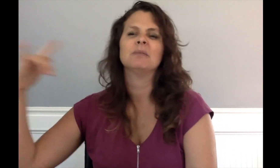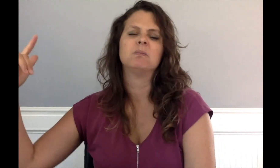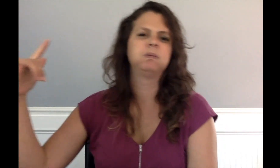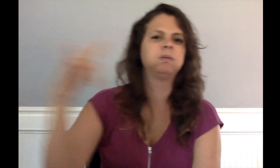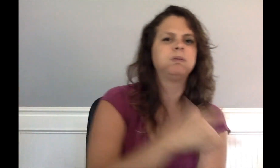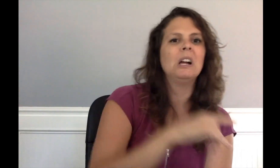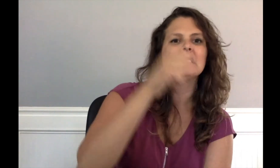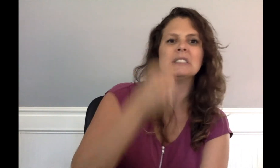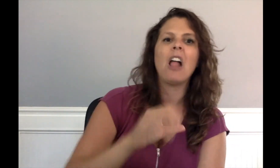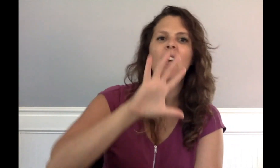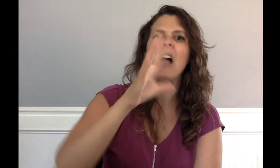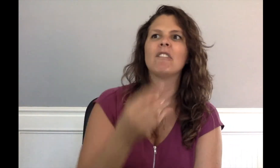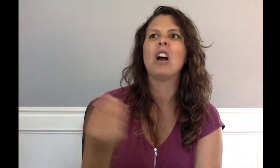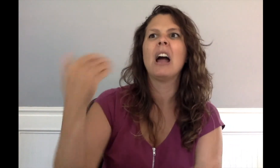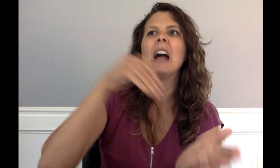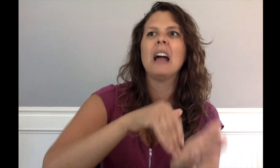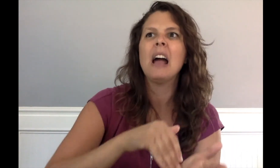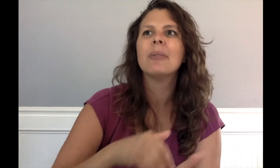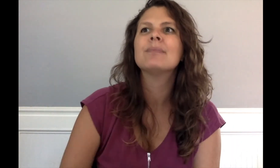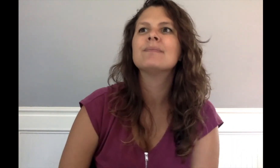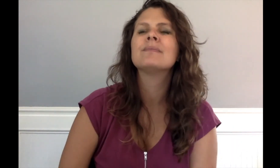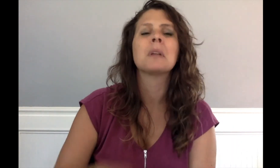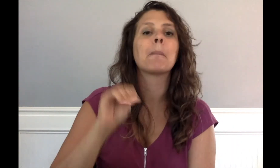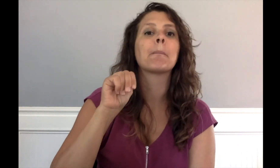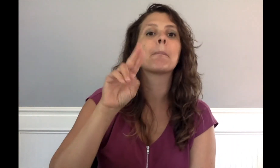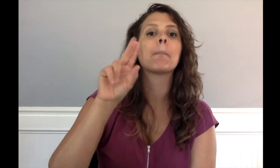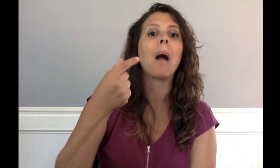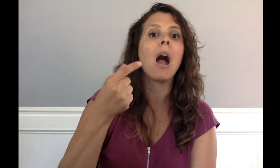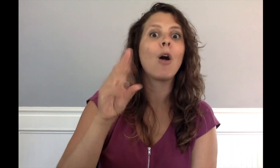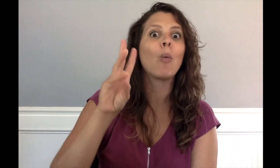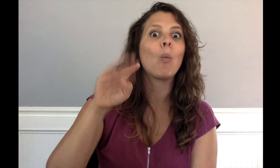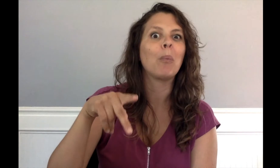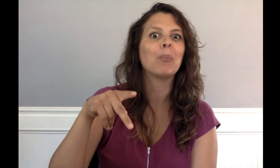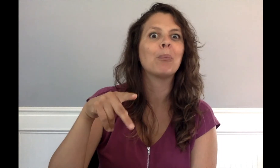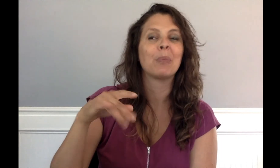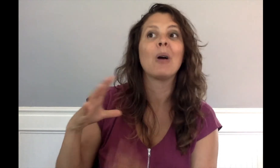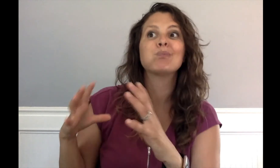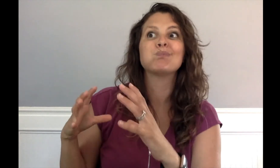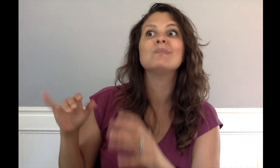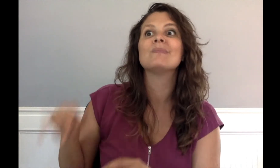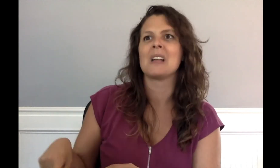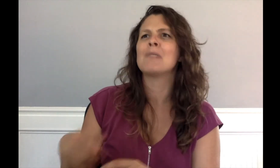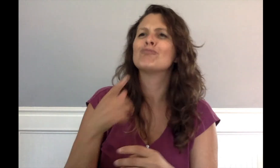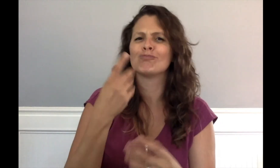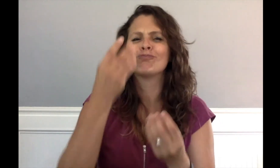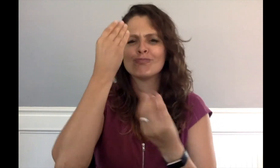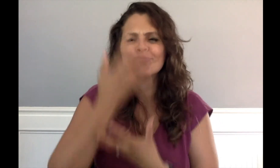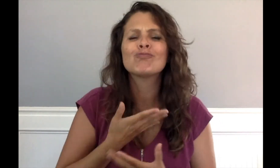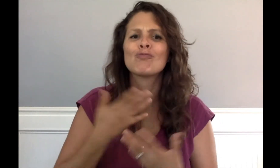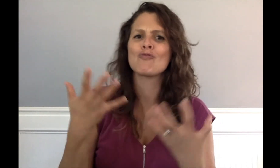South Africa. Mugwump has indicated he